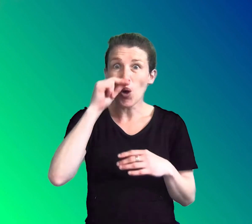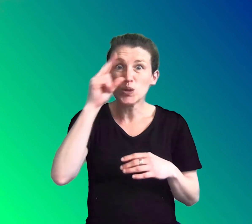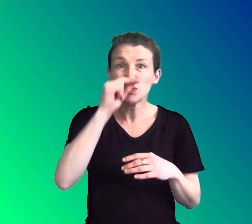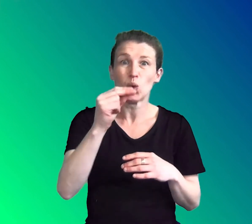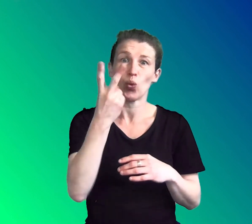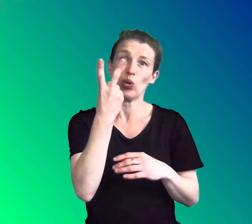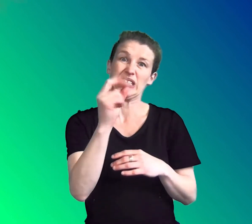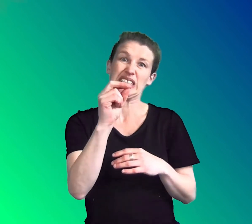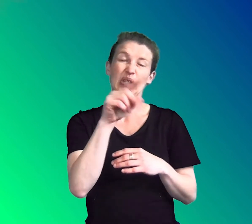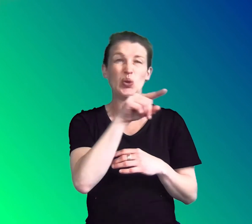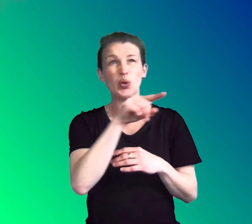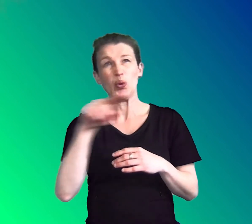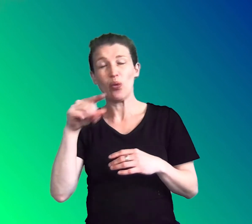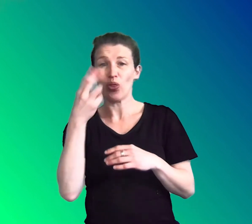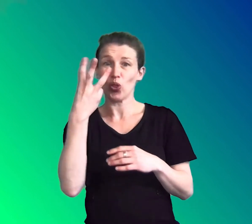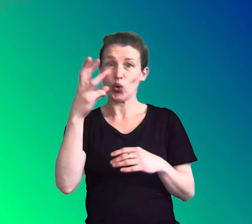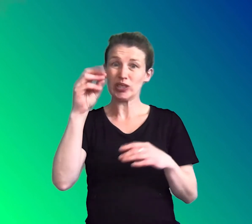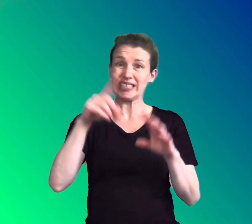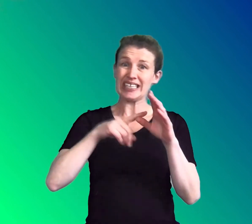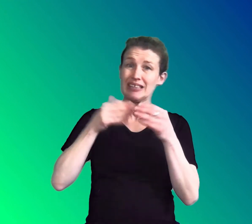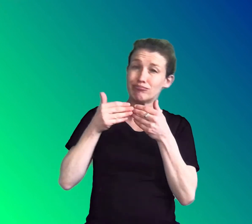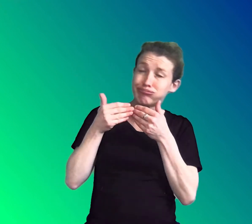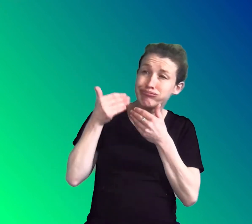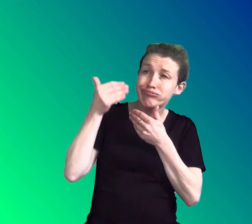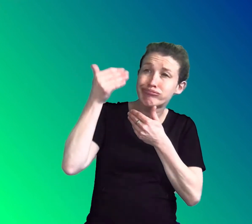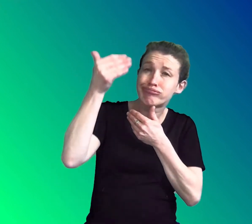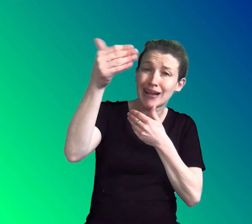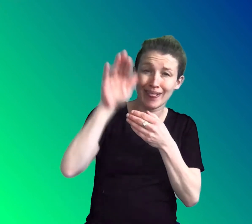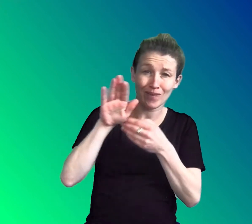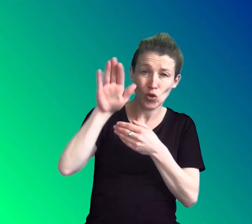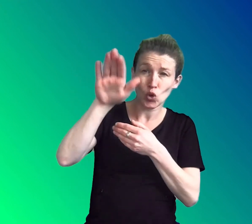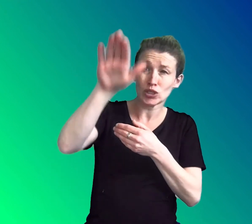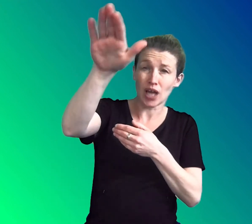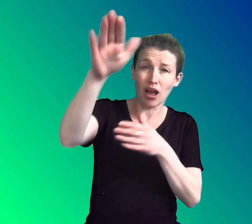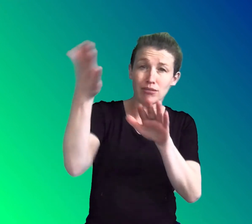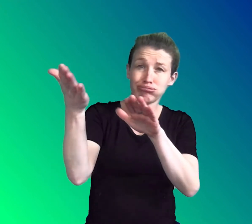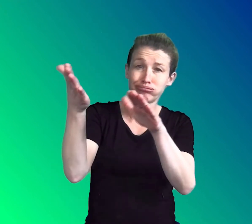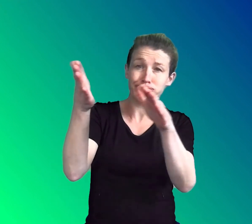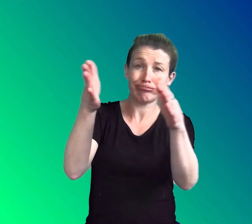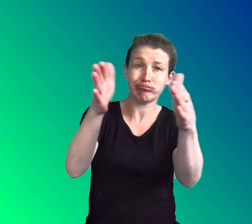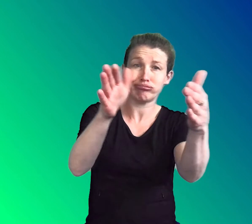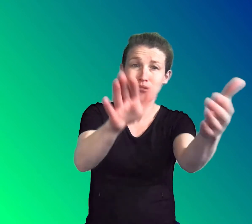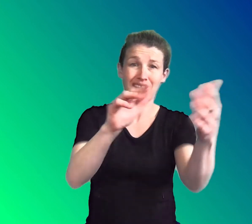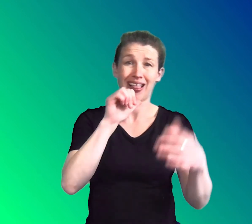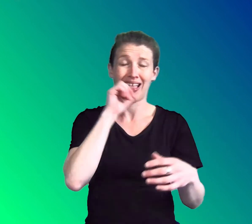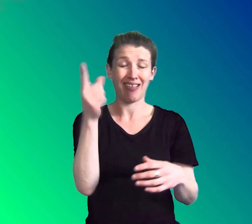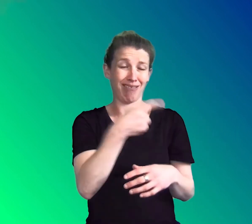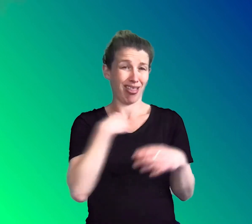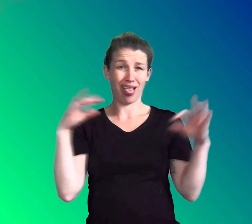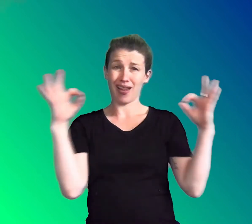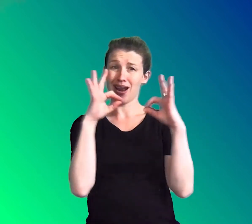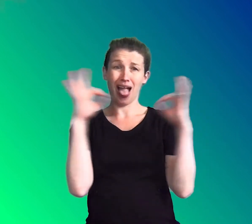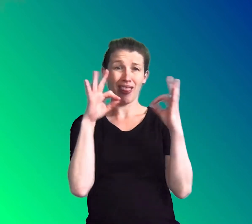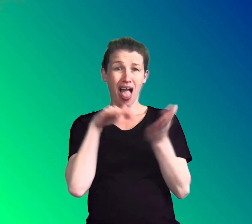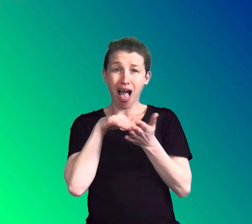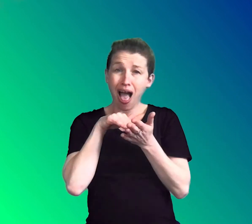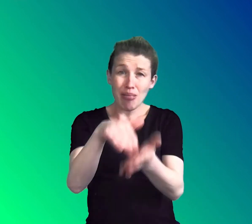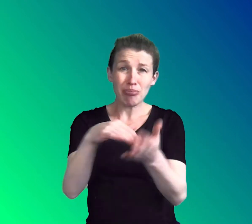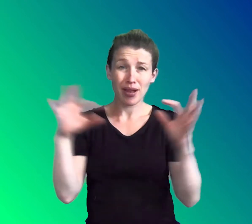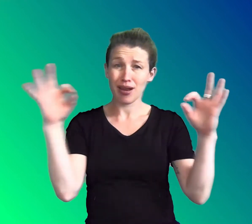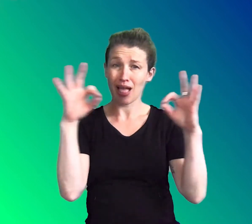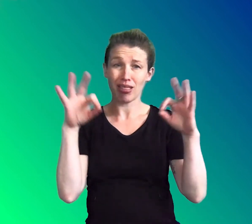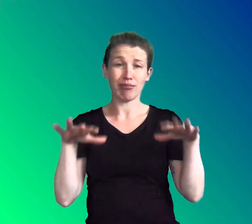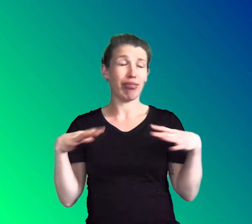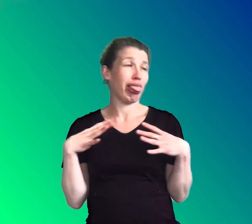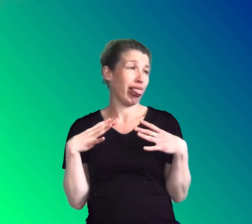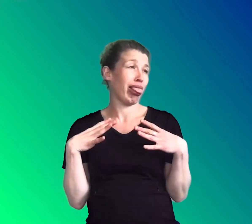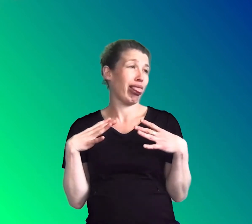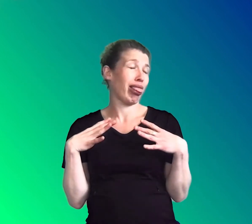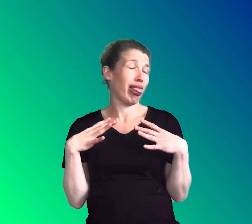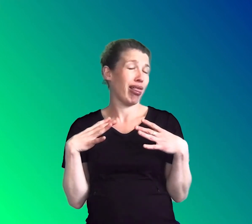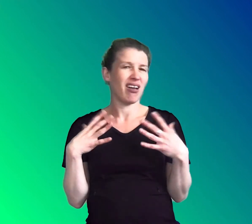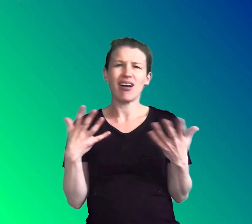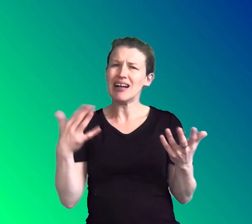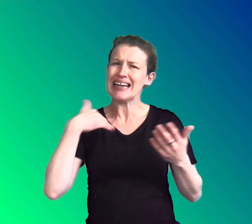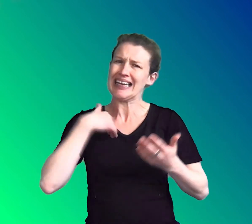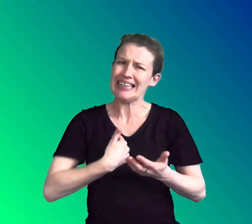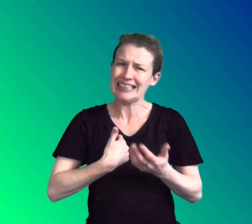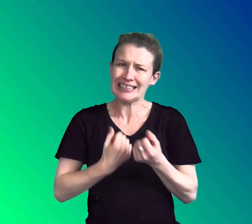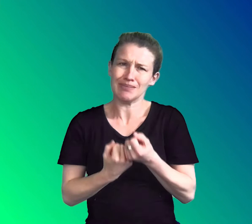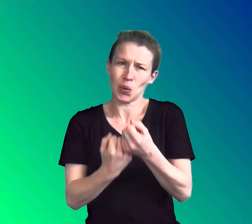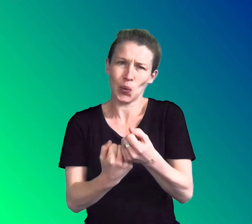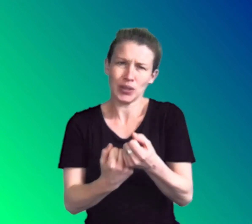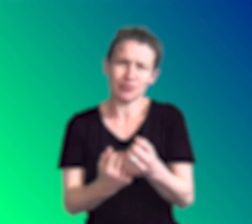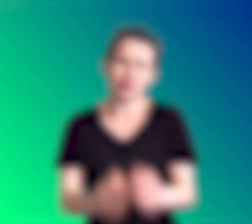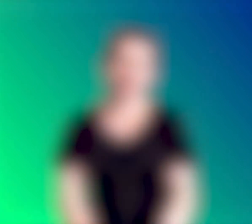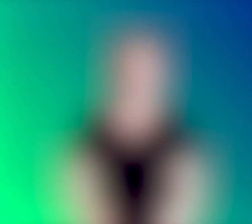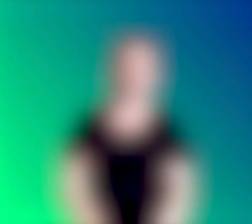in the next 20 to 30 years if we do nothing to help them.